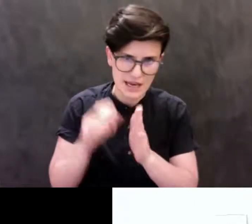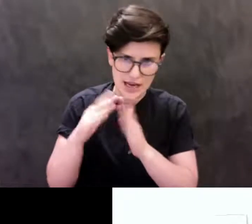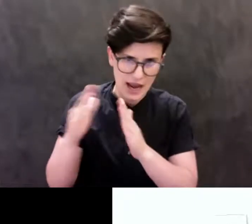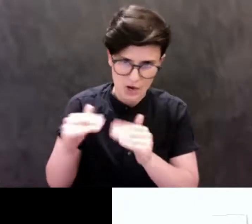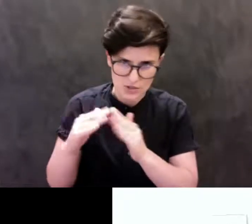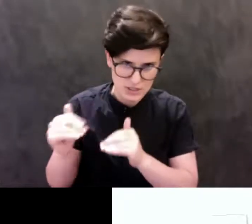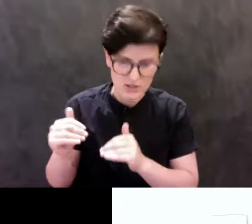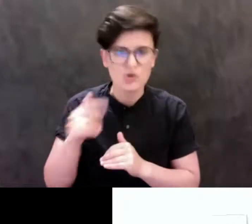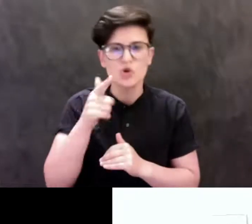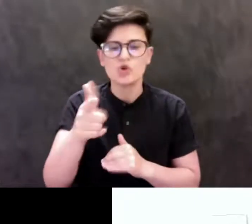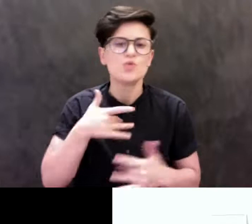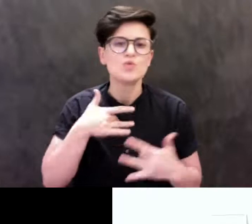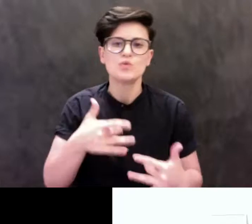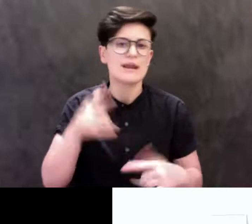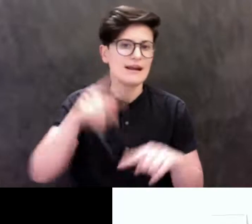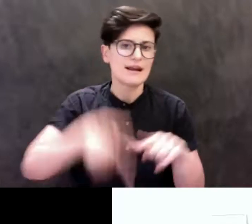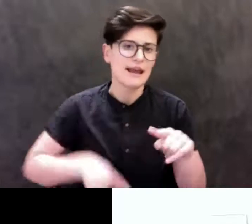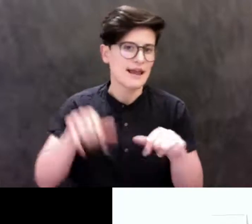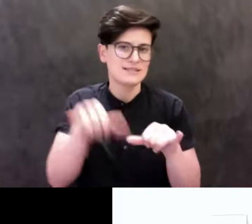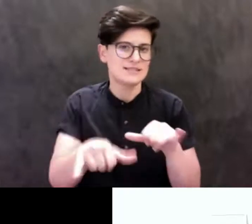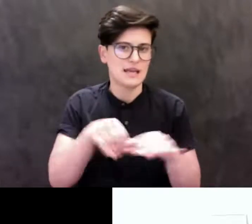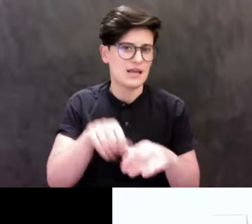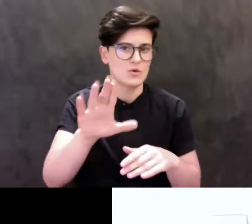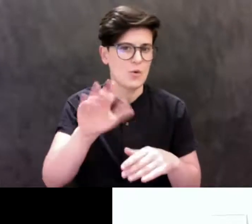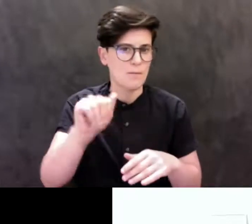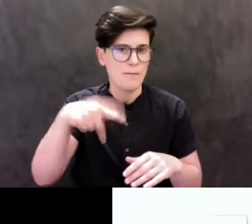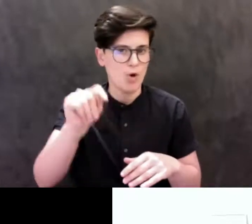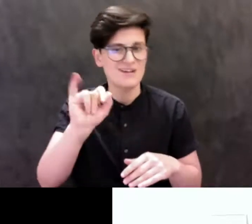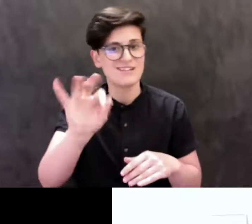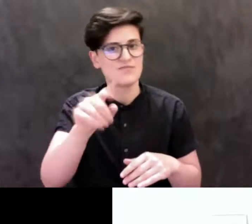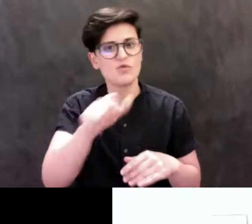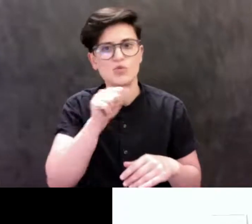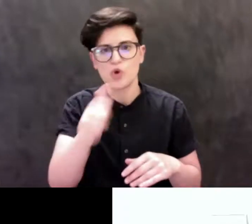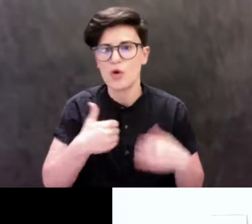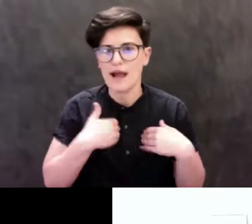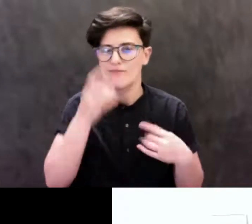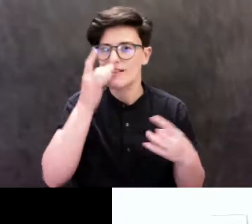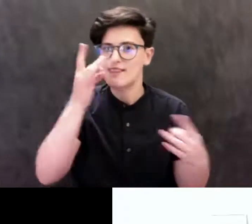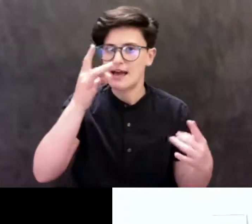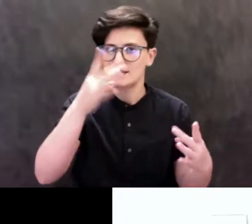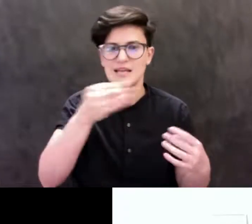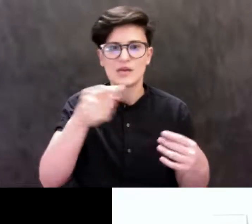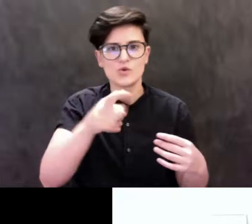will not be able to stay in the apartment if you don't have lights and you don't have